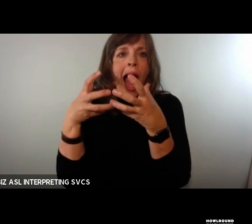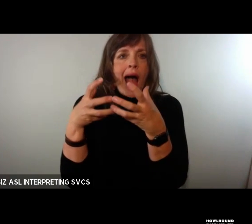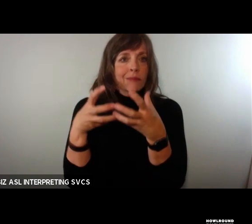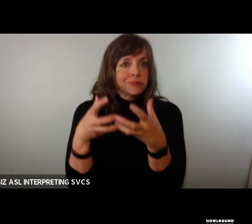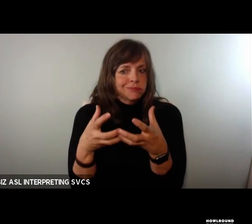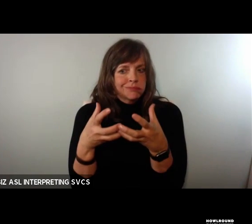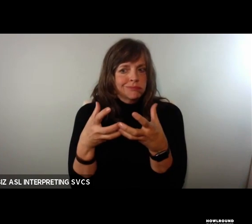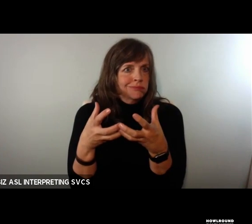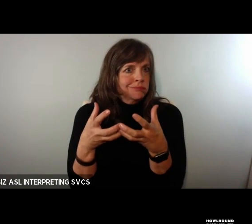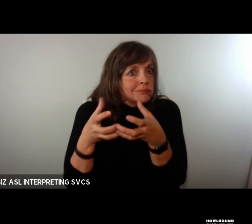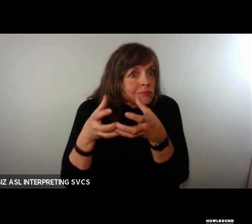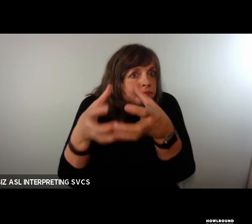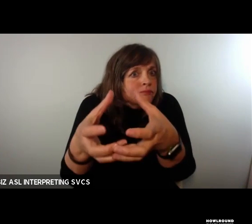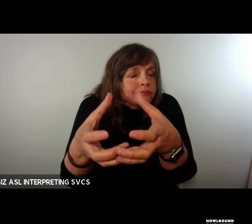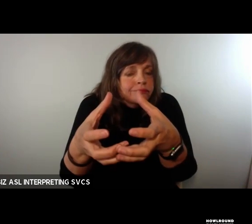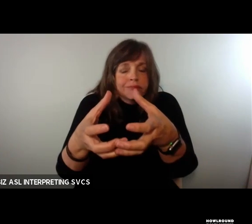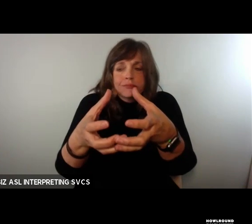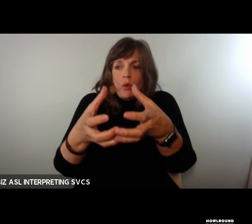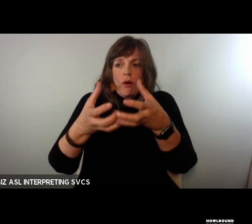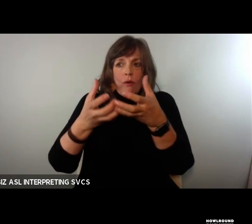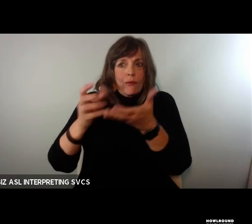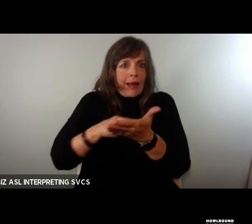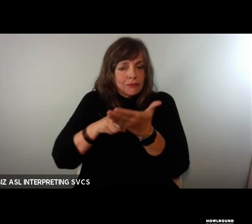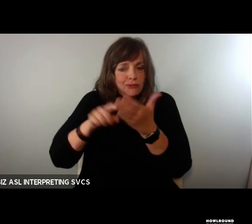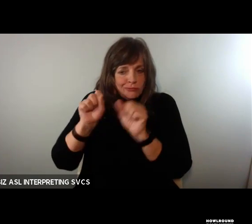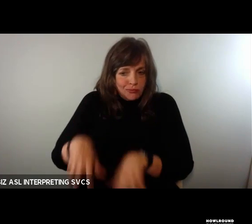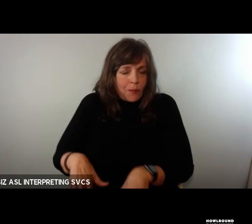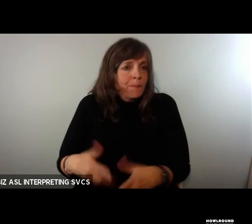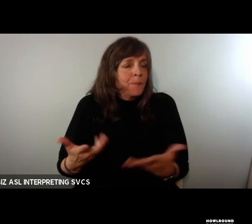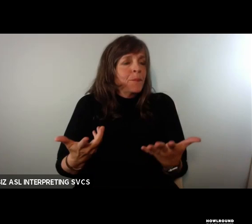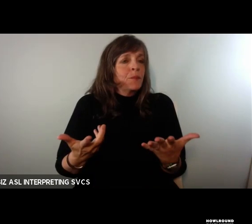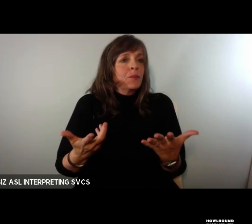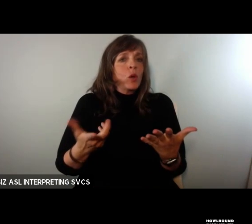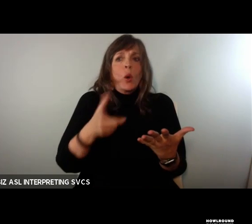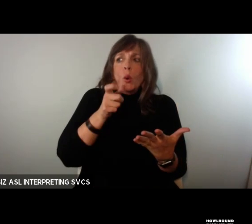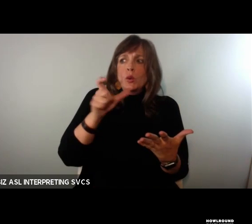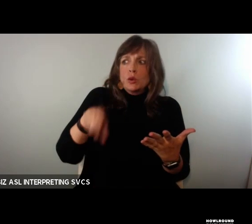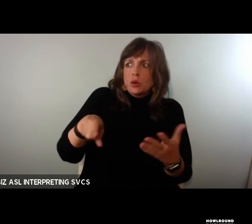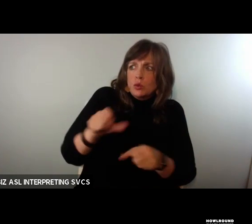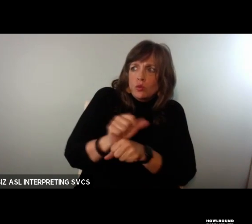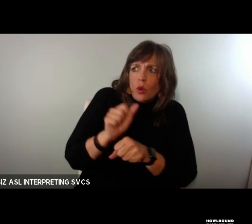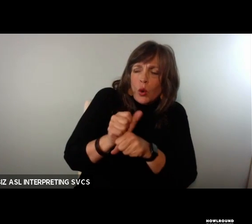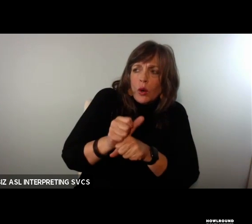about which personnel needs to be on site, who can work from home, who can't work from home,